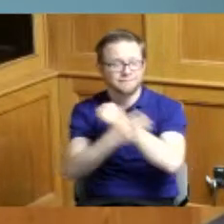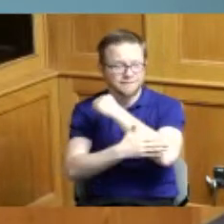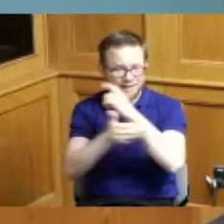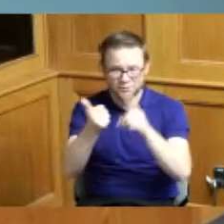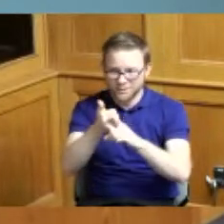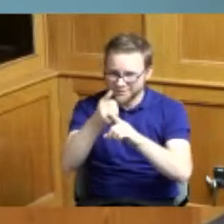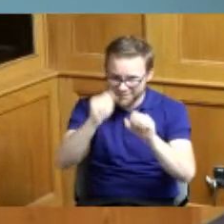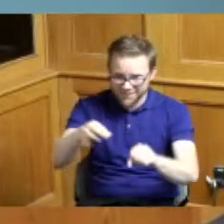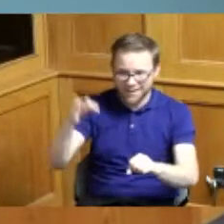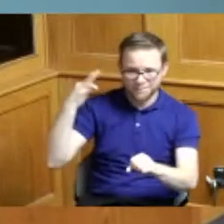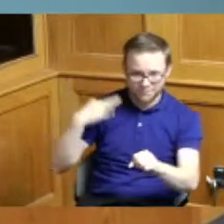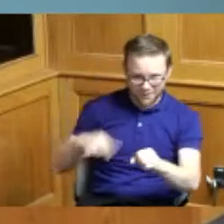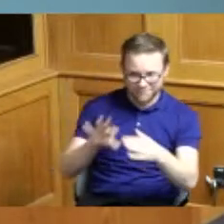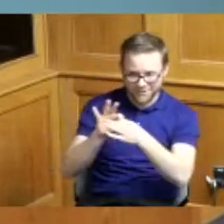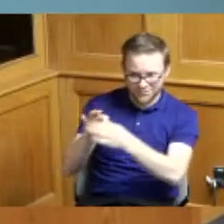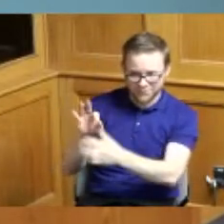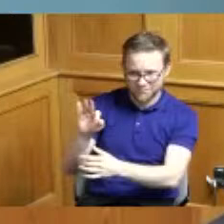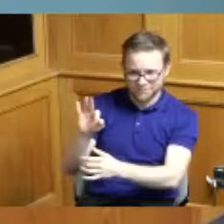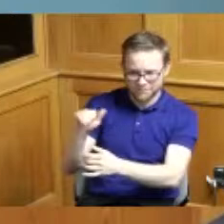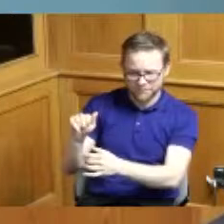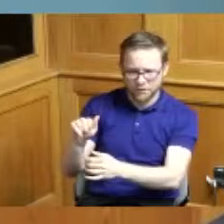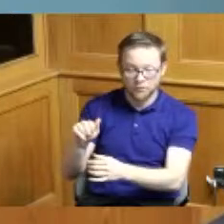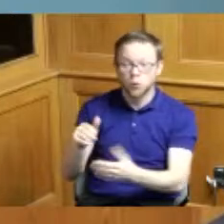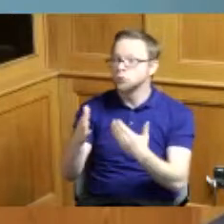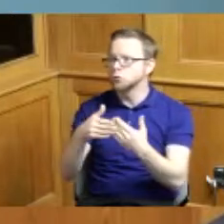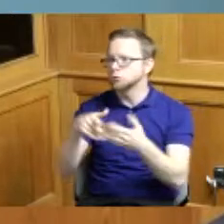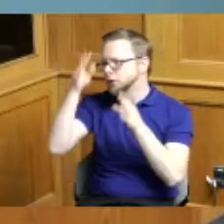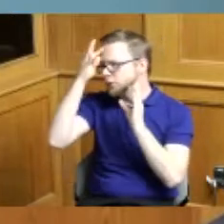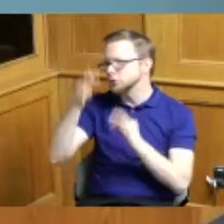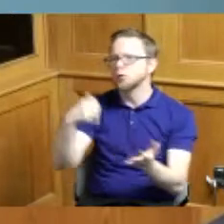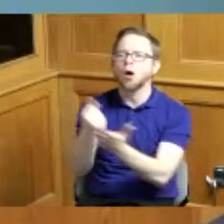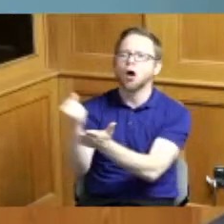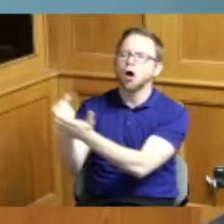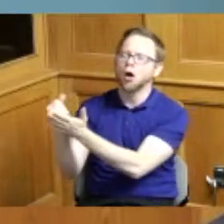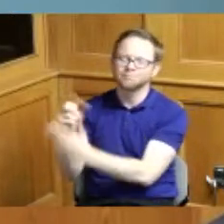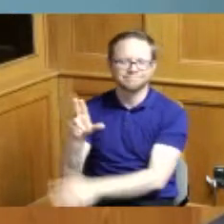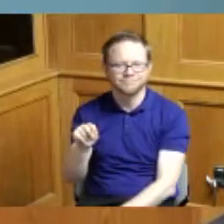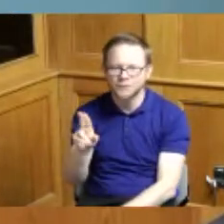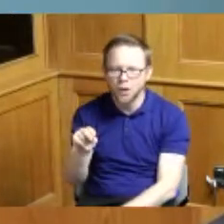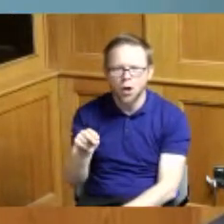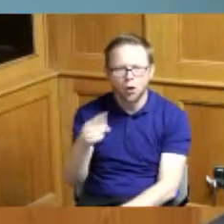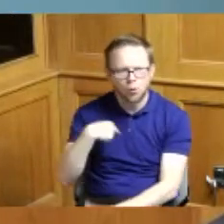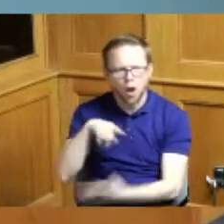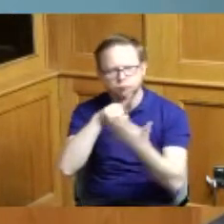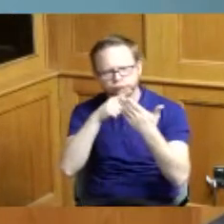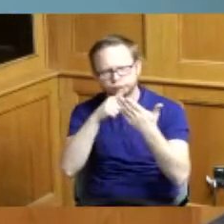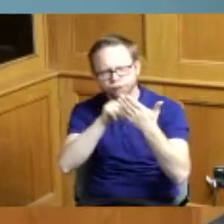uh with FIFA it's not an easy decision certainly not we're talking about monies that we can use in